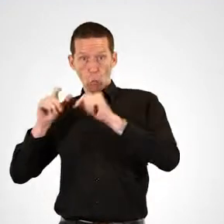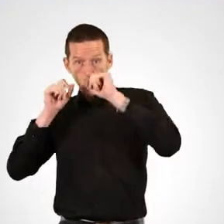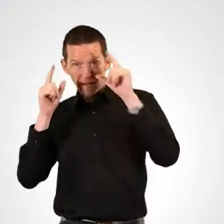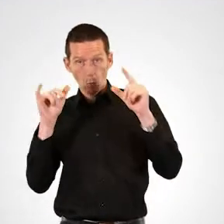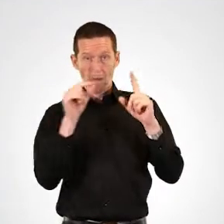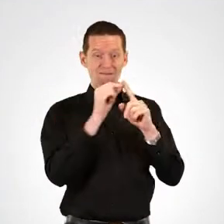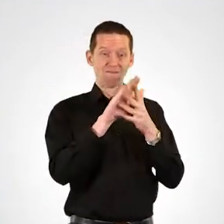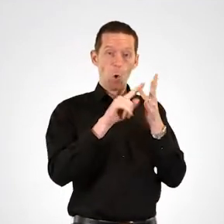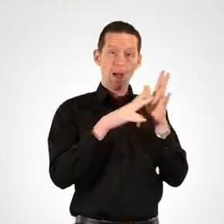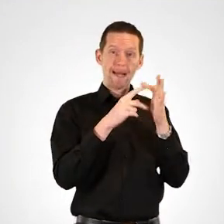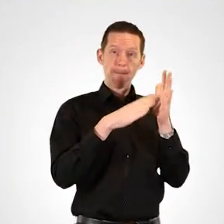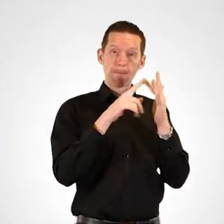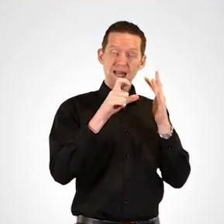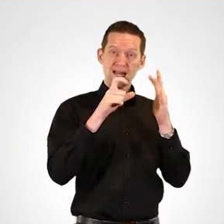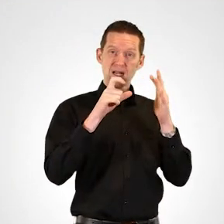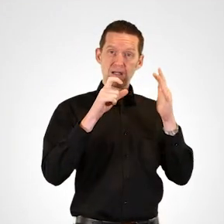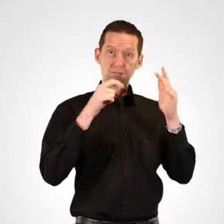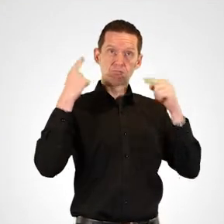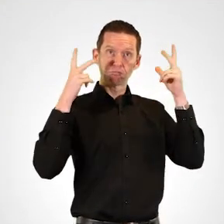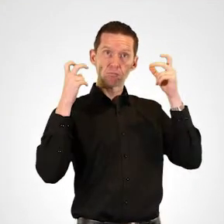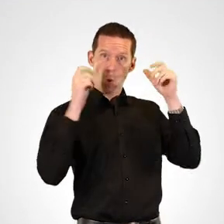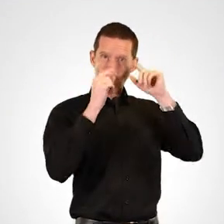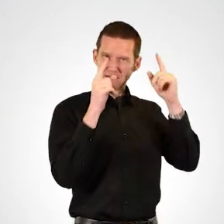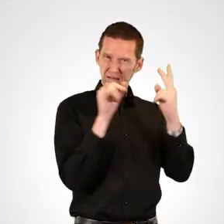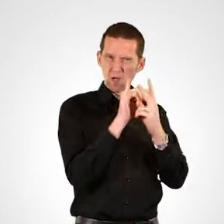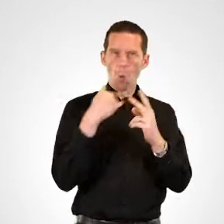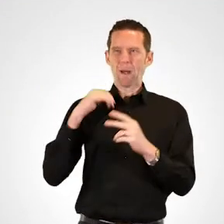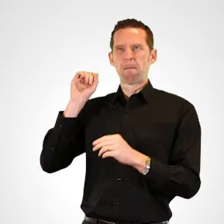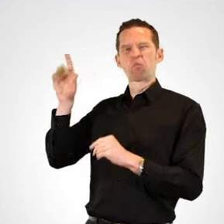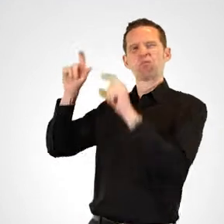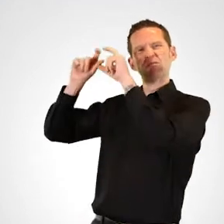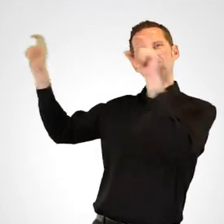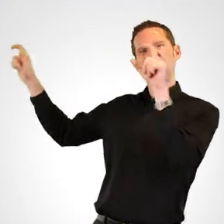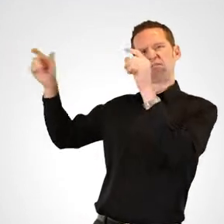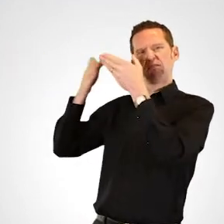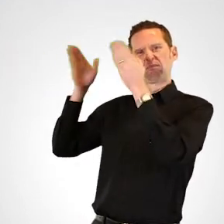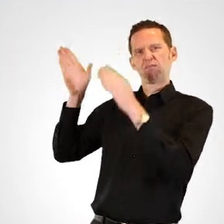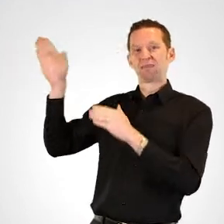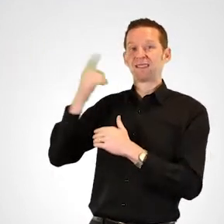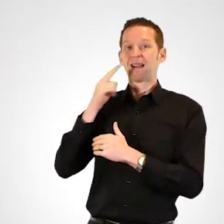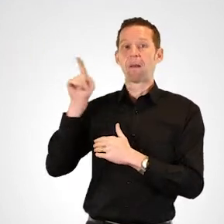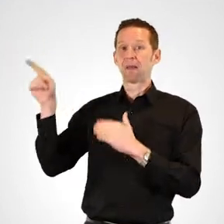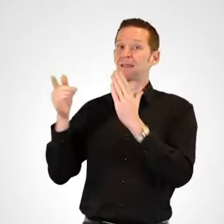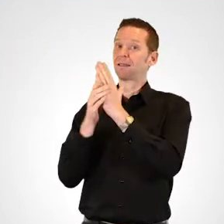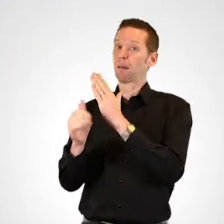Is it phonemic awareness? We've put it under the umbrella of phonological sensitivity, and we just say it's important, these skills are important.